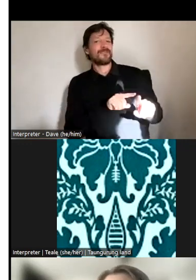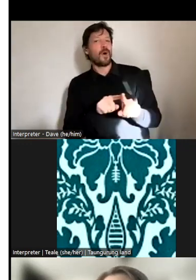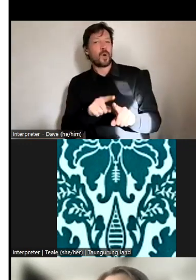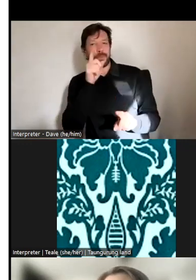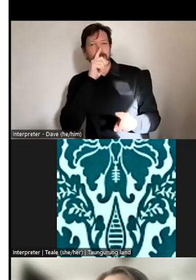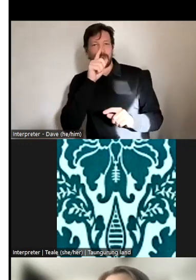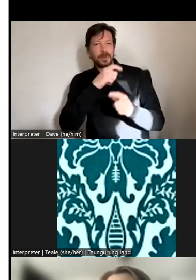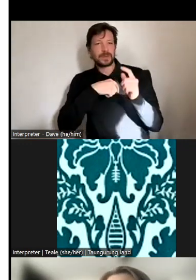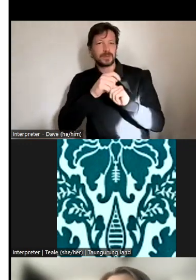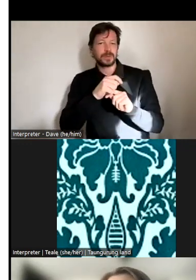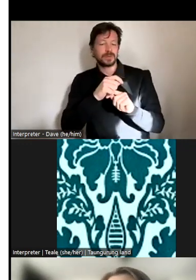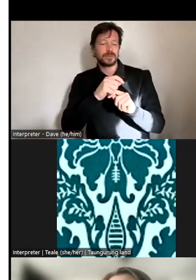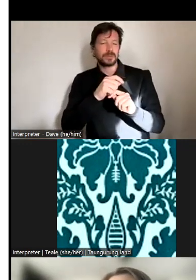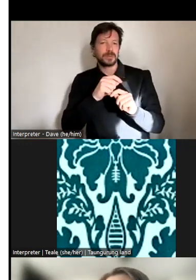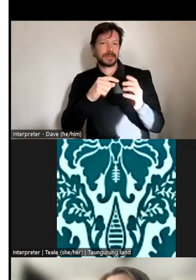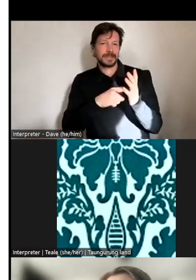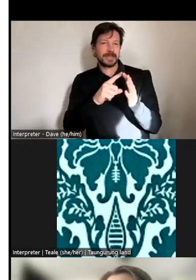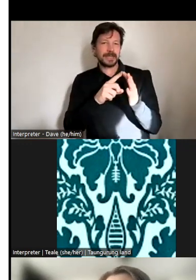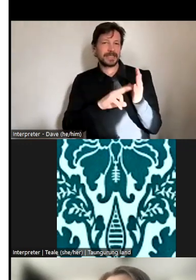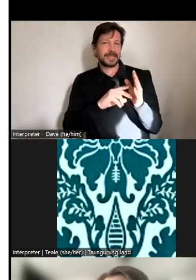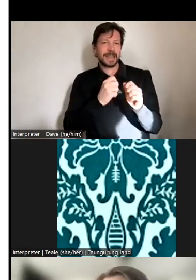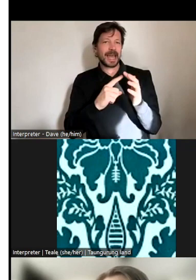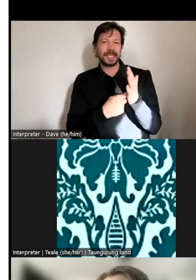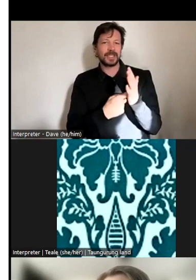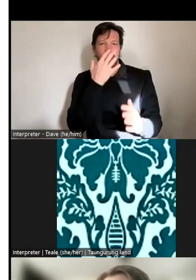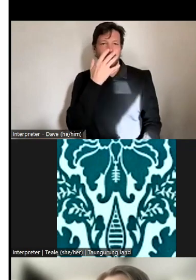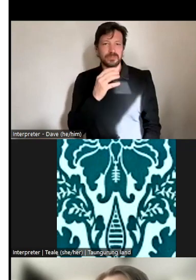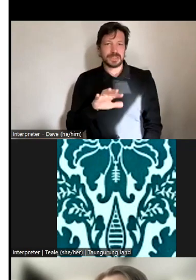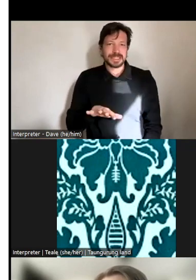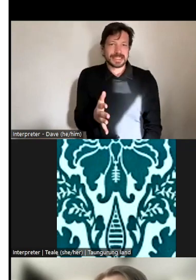And what we found, I guess, is we had more detail about that milder variant.